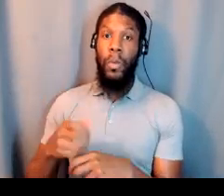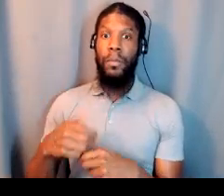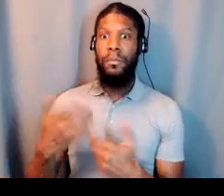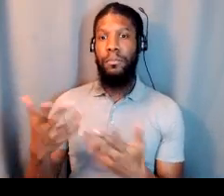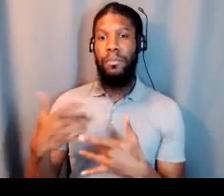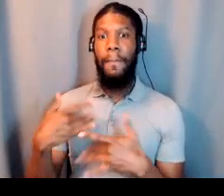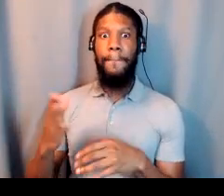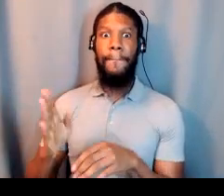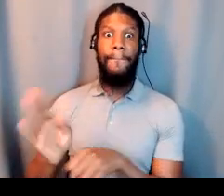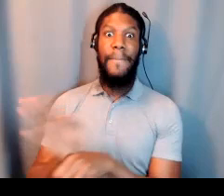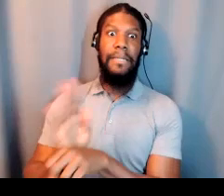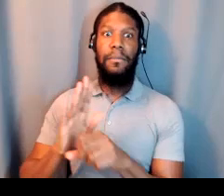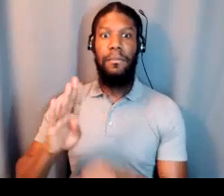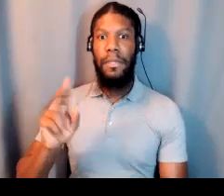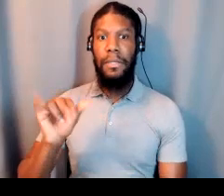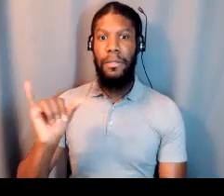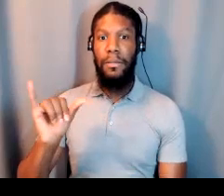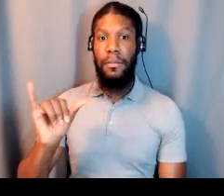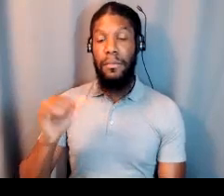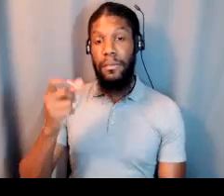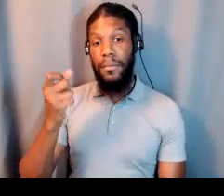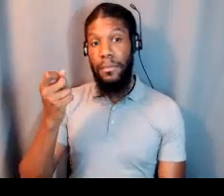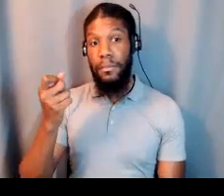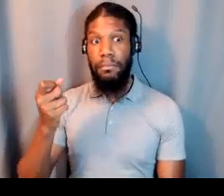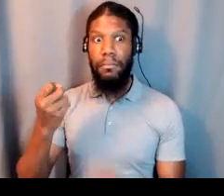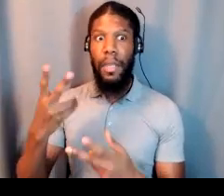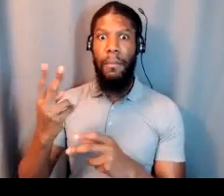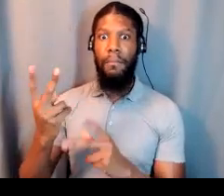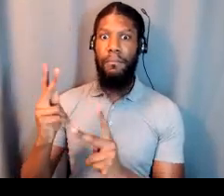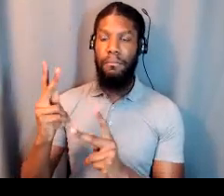For an institution with about 4,000 students, you're looking at maybe 1,000 documents